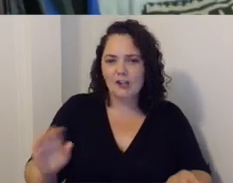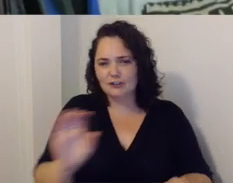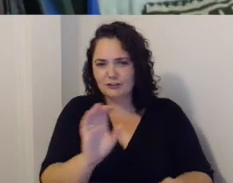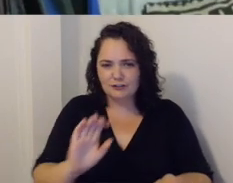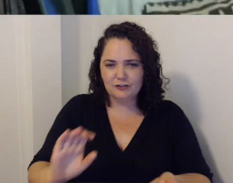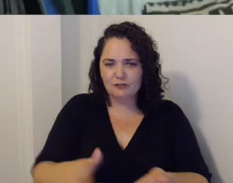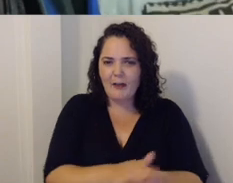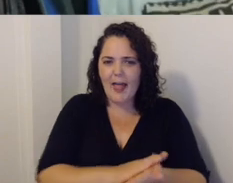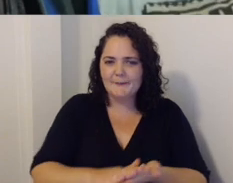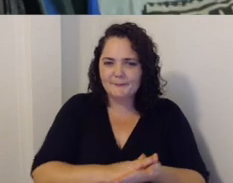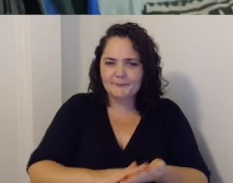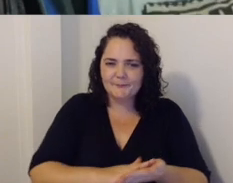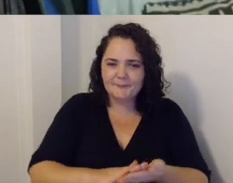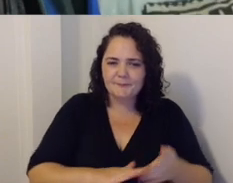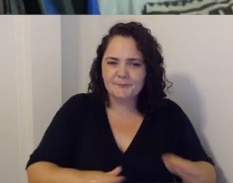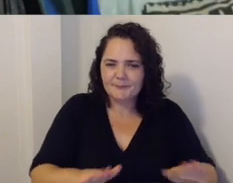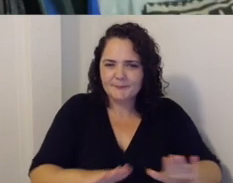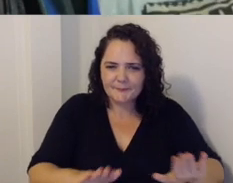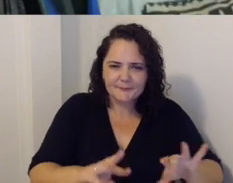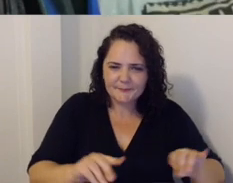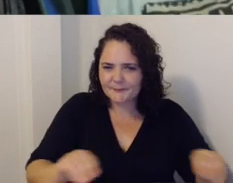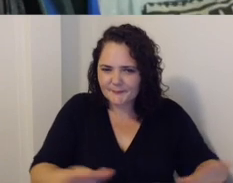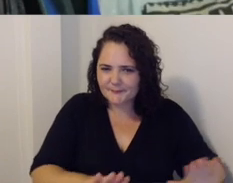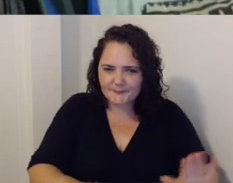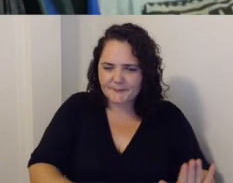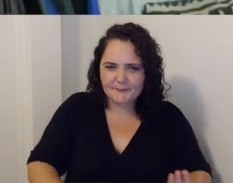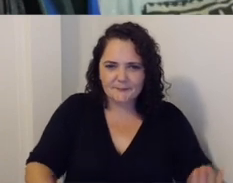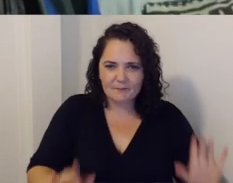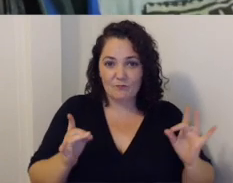of a massage, a little bit of rub, just get it nice and inundated there alright now we're